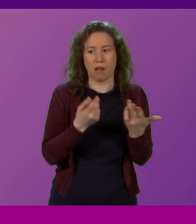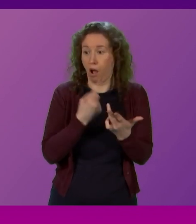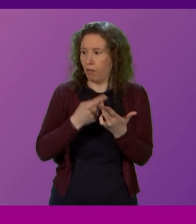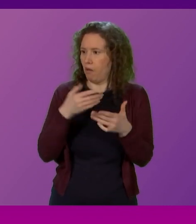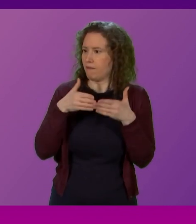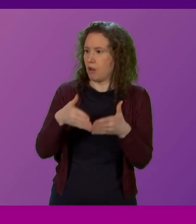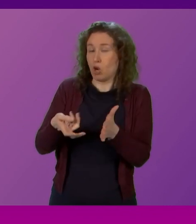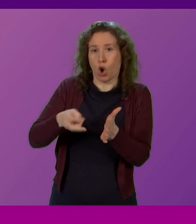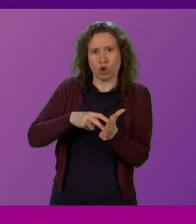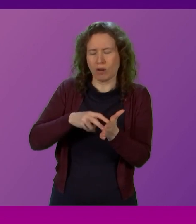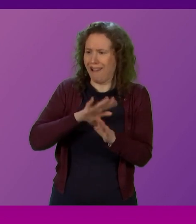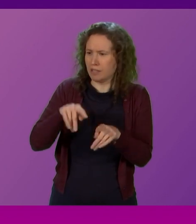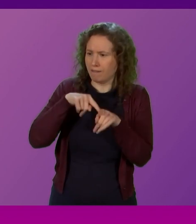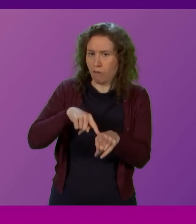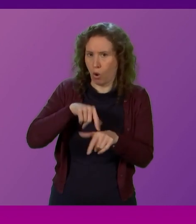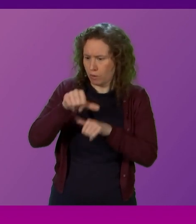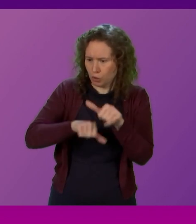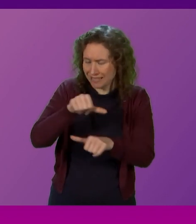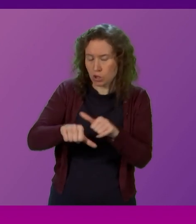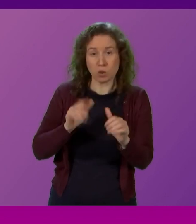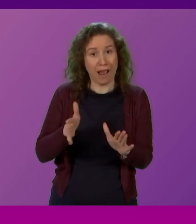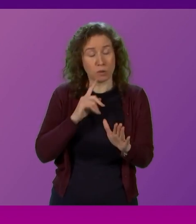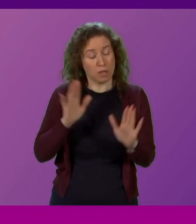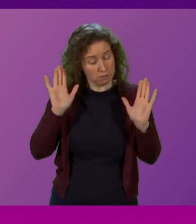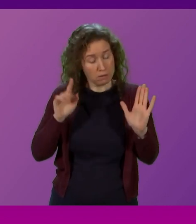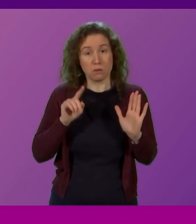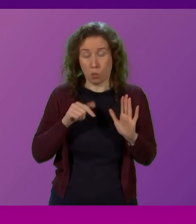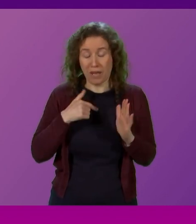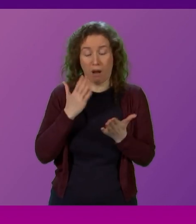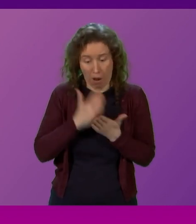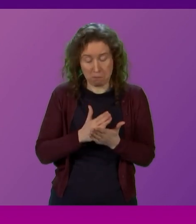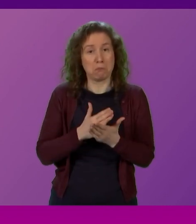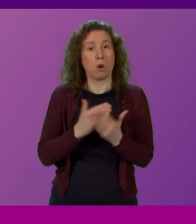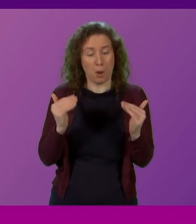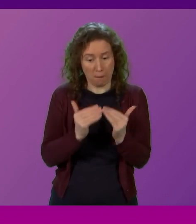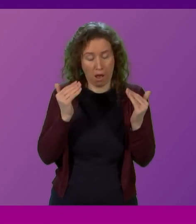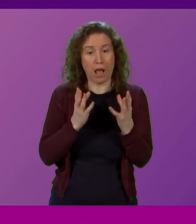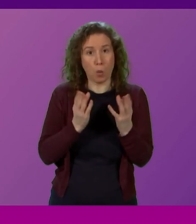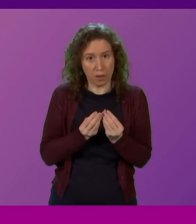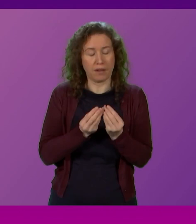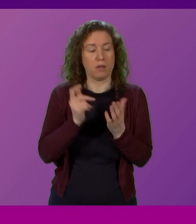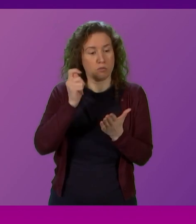Therefore, it is really important to stress that, in all these matters, we have complied with the relevant procurement legislation.